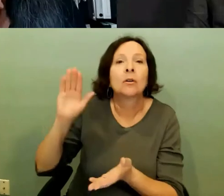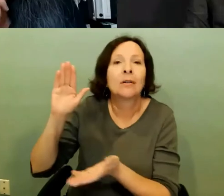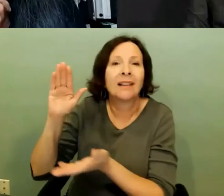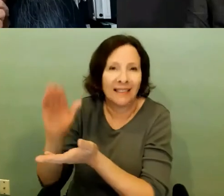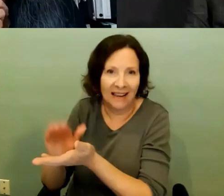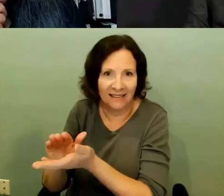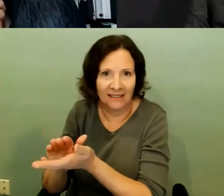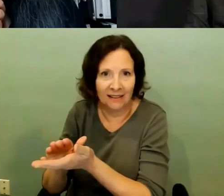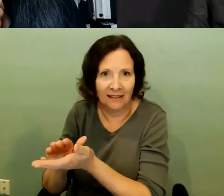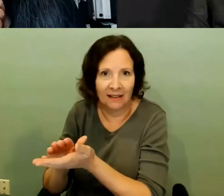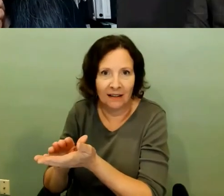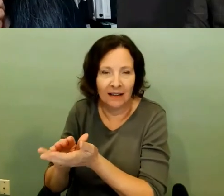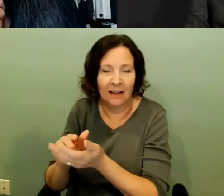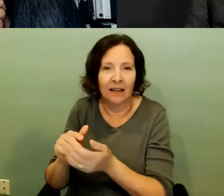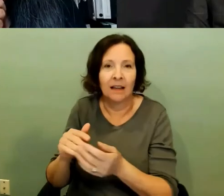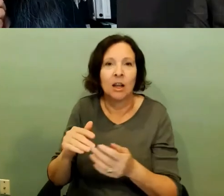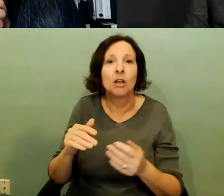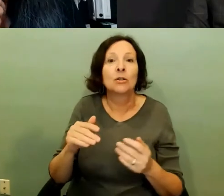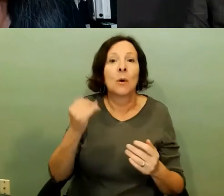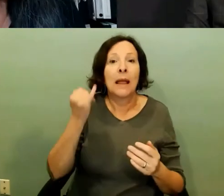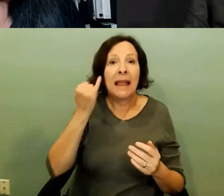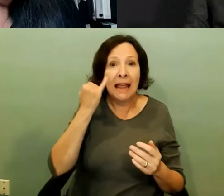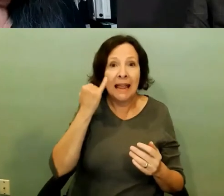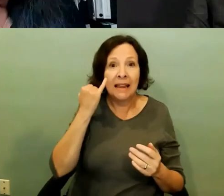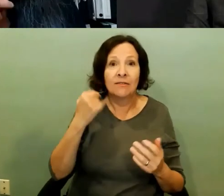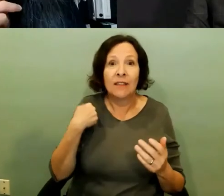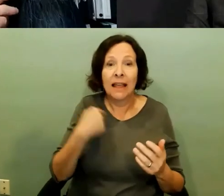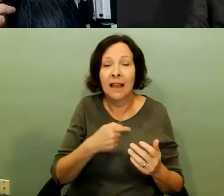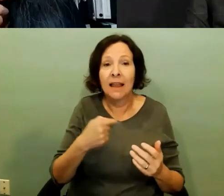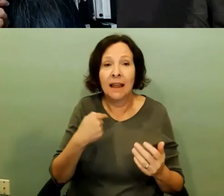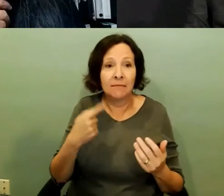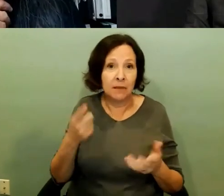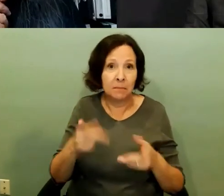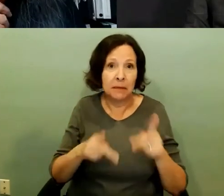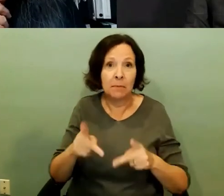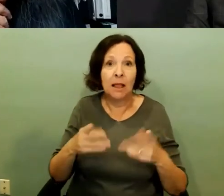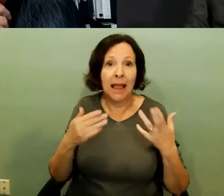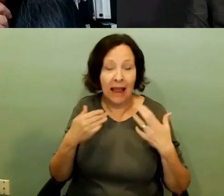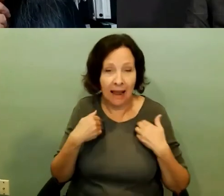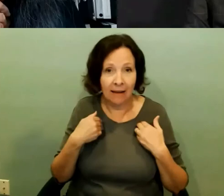And very often they commute or they don't spend as much time on campus,